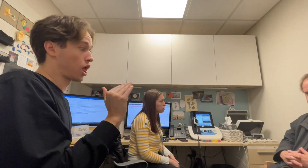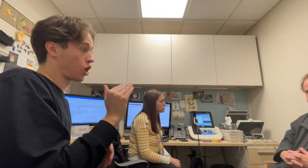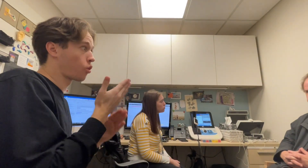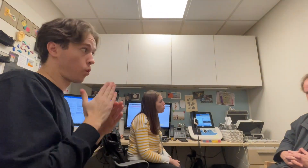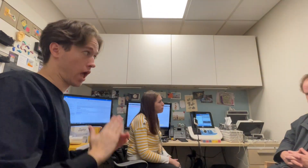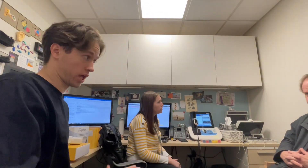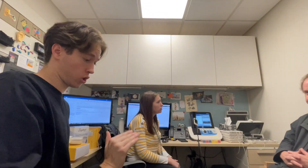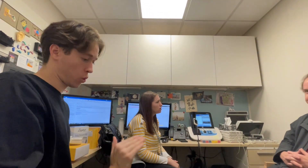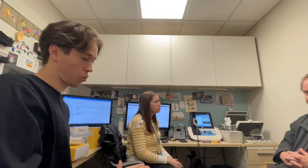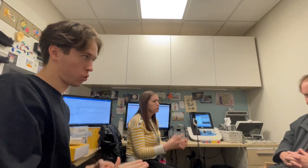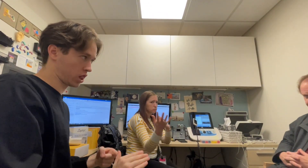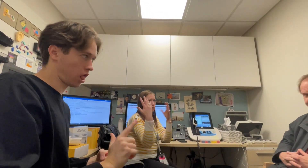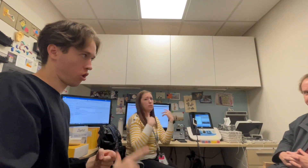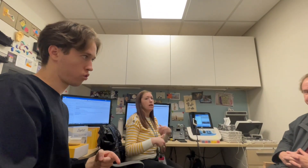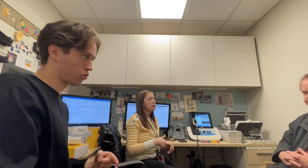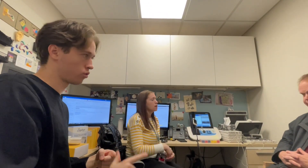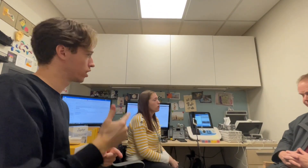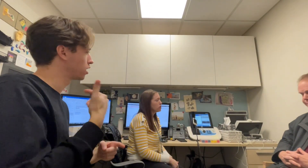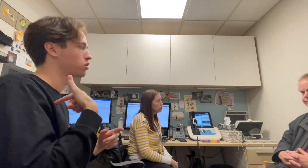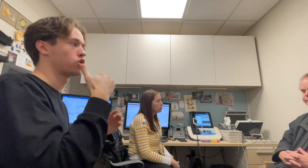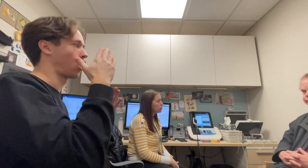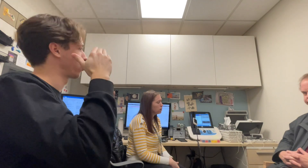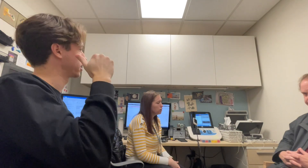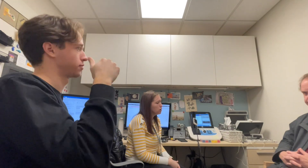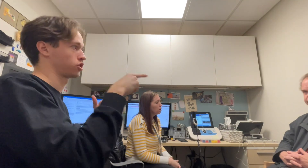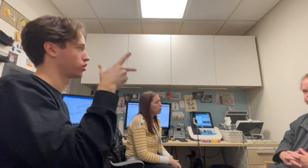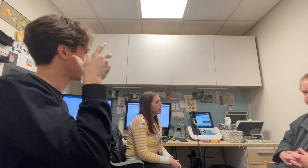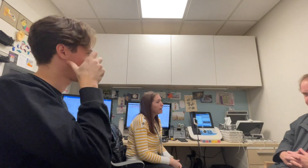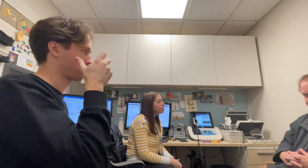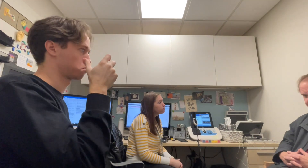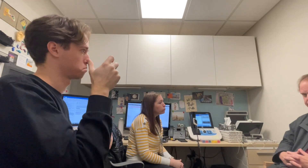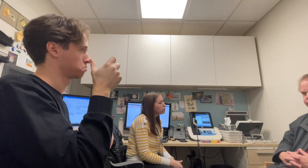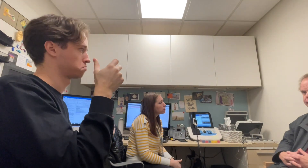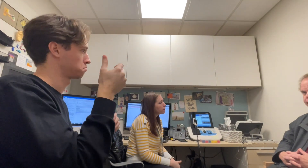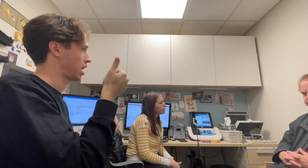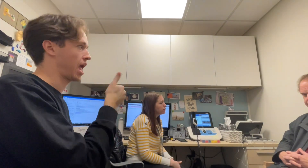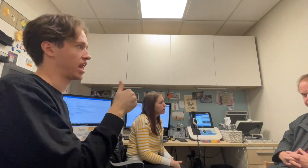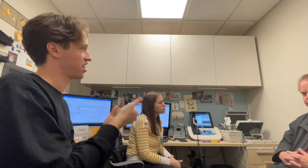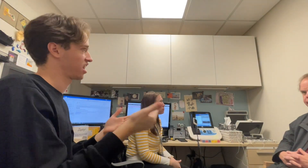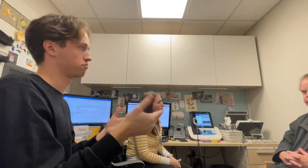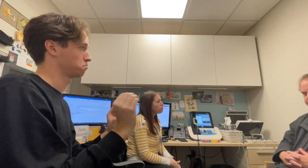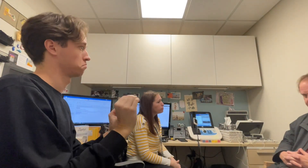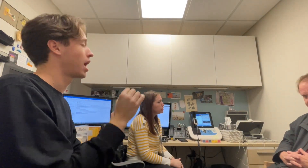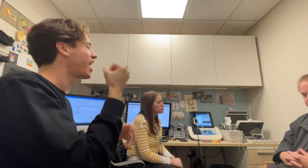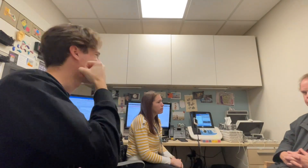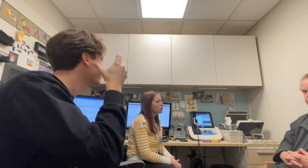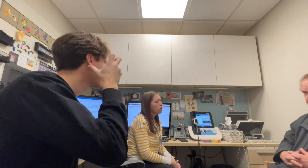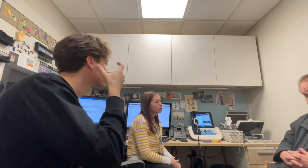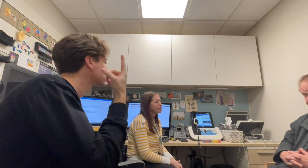is that you won't hear anything out here if you hear anything it's probably something called